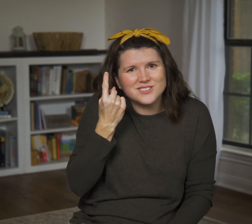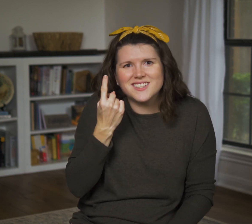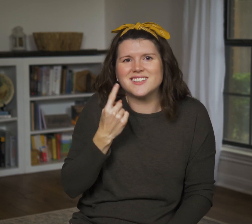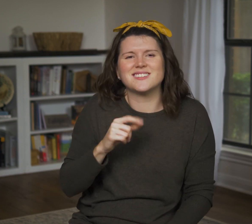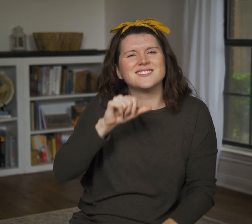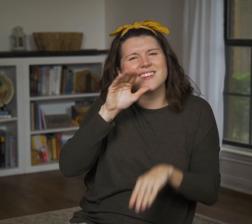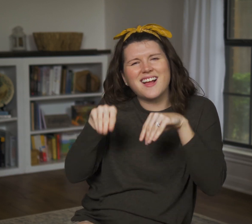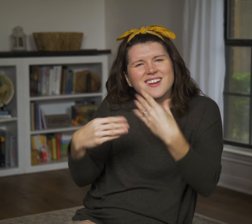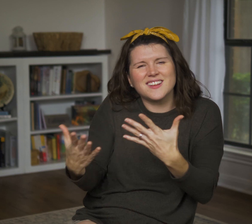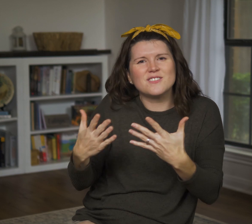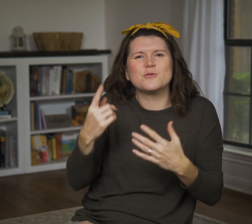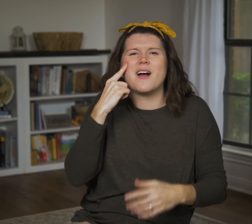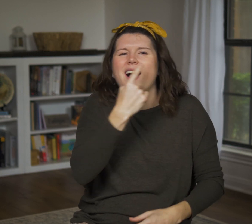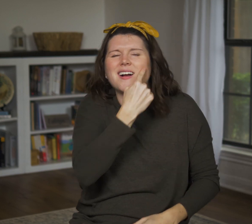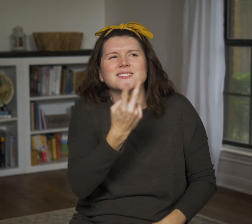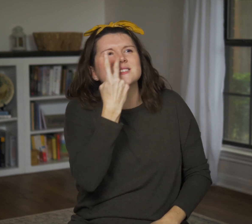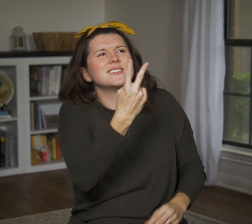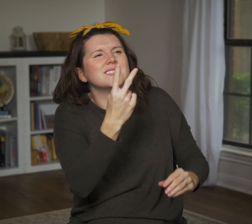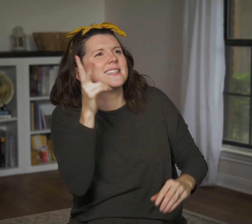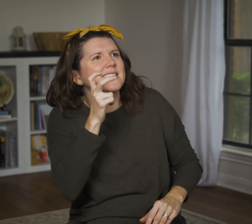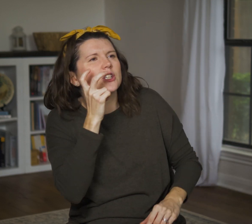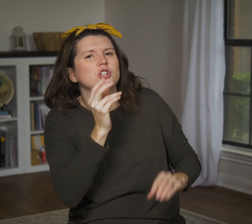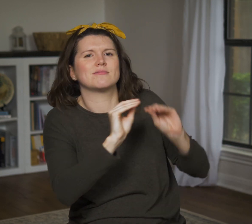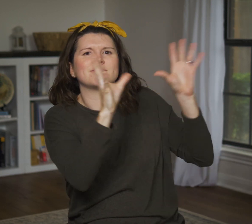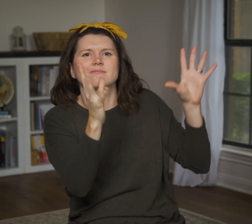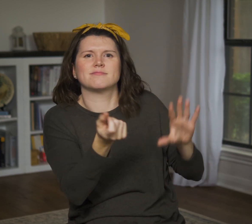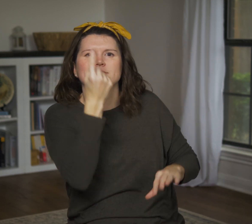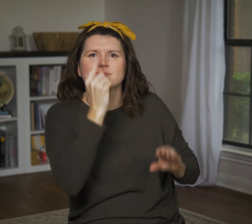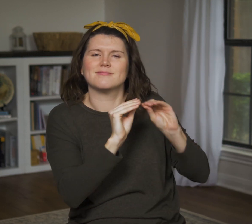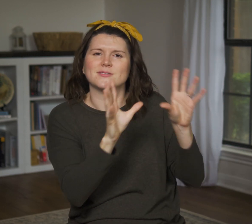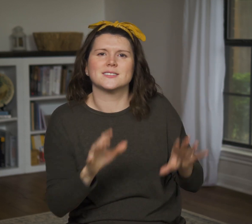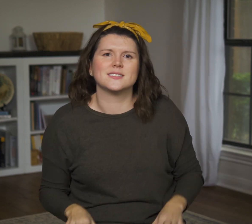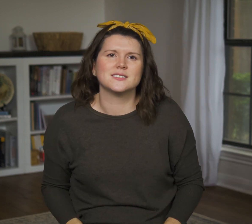to understand or eyes to see or ears to hear” (29:4).